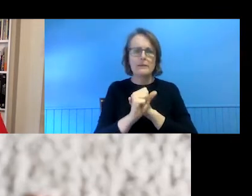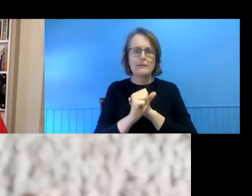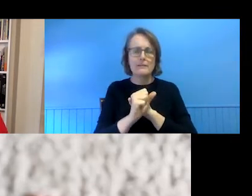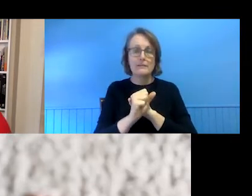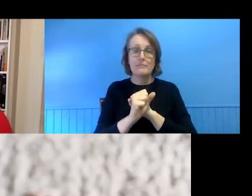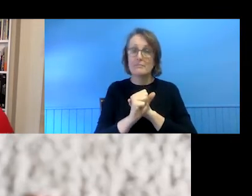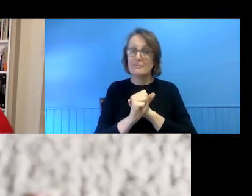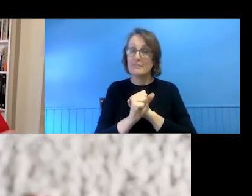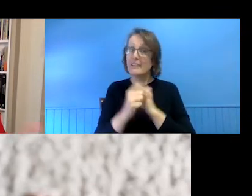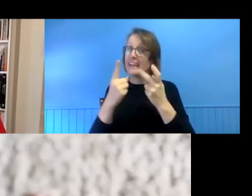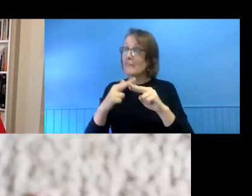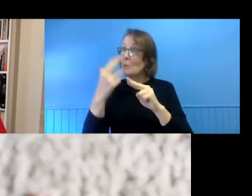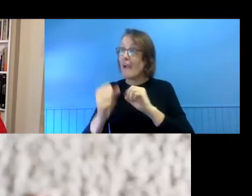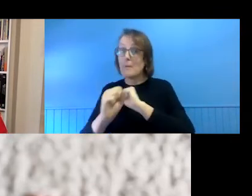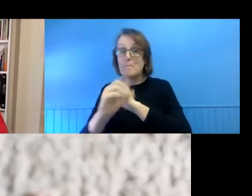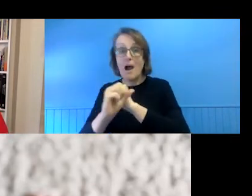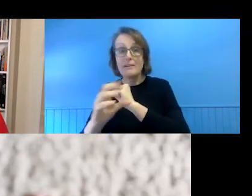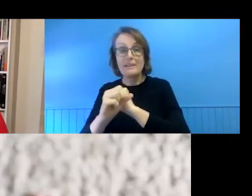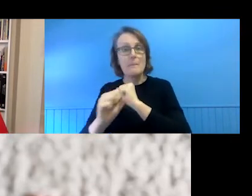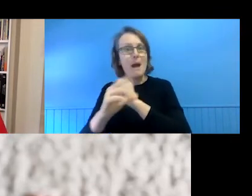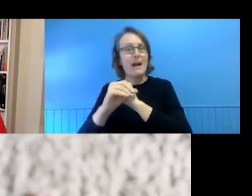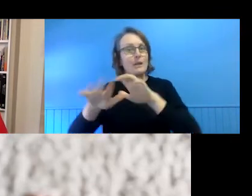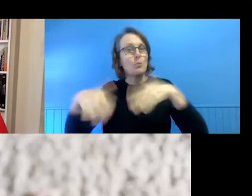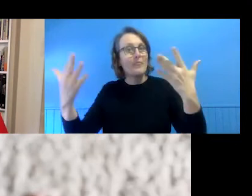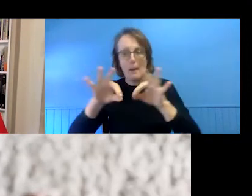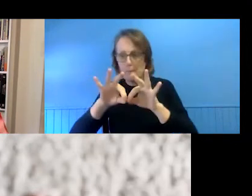Marketing without some form of measurement attached to it is